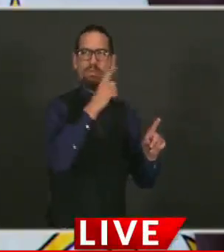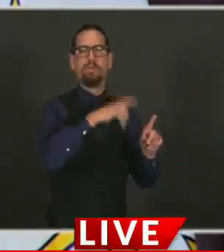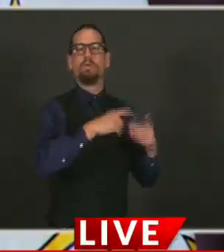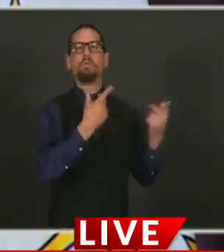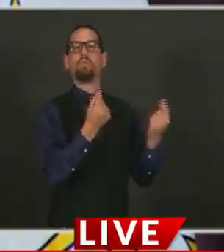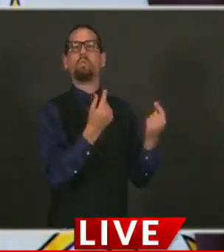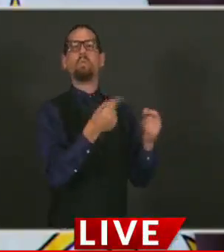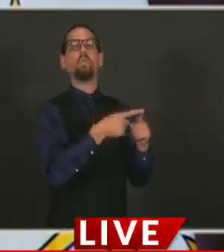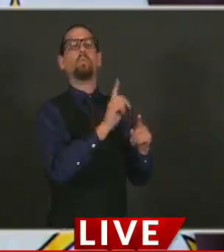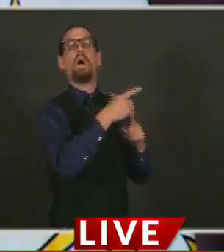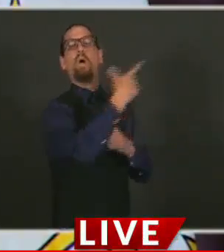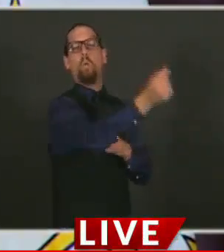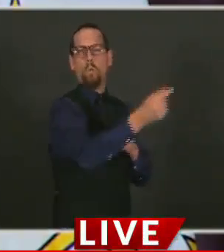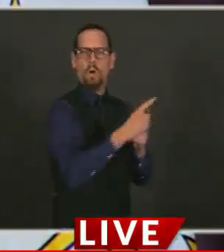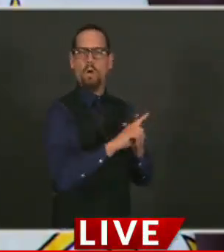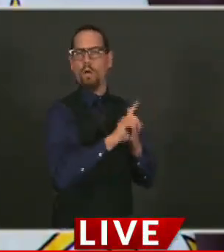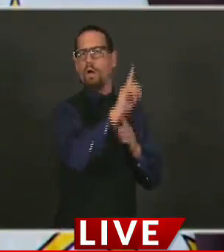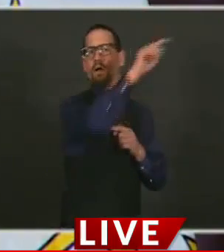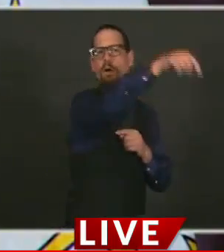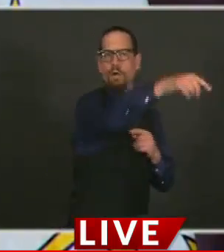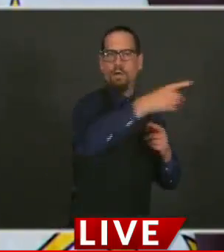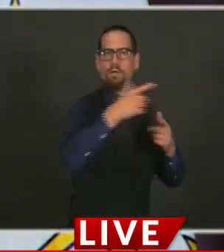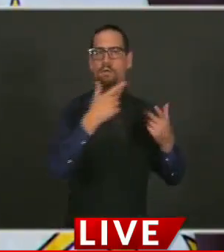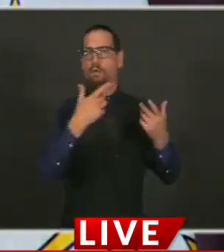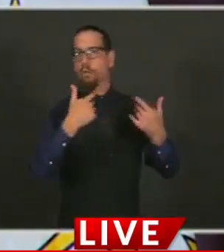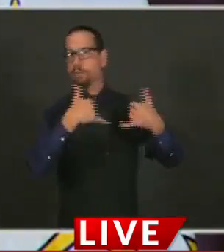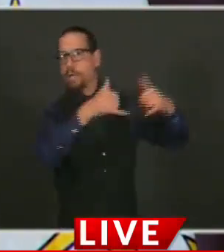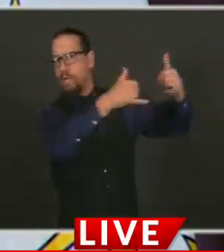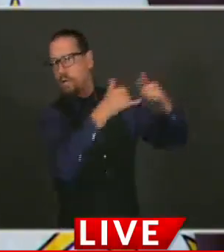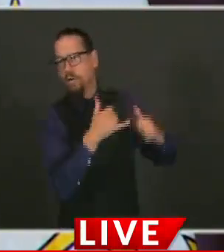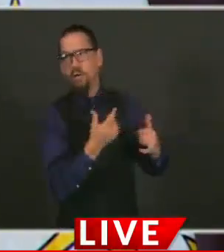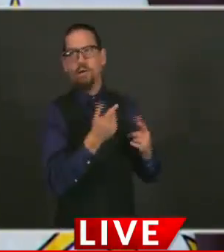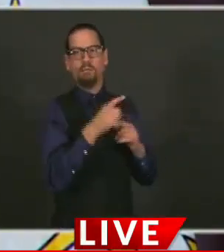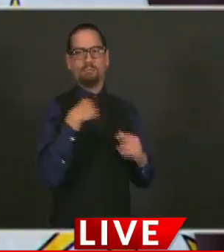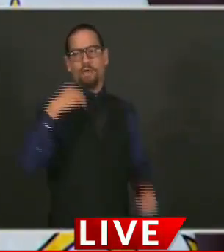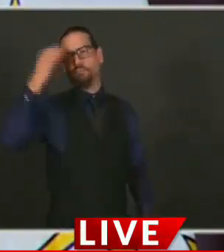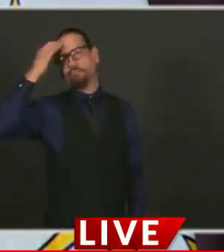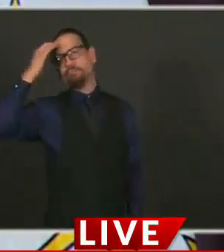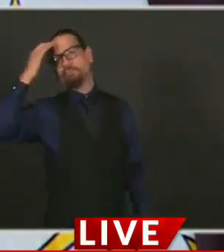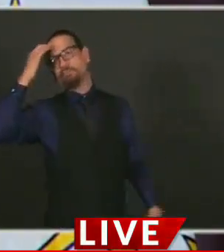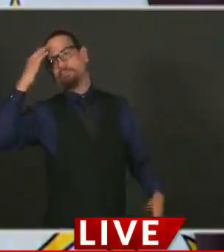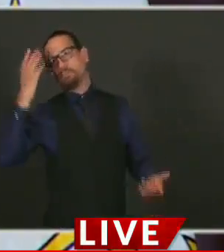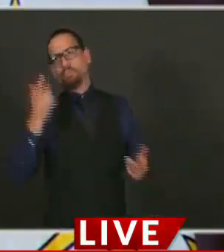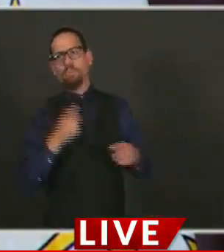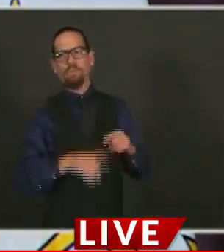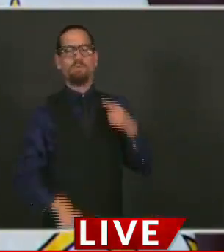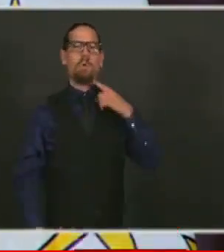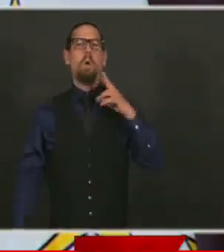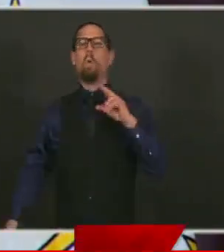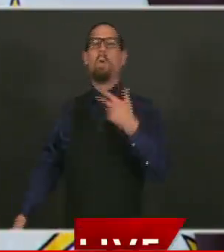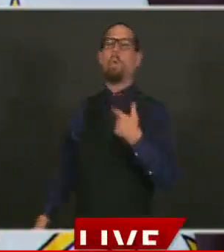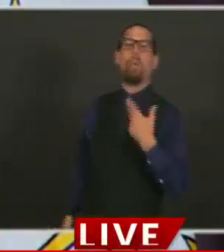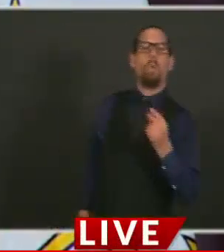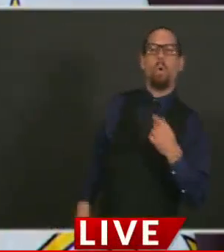STUDENTS DEMONSTRATING CASES, THEY ARE GOING TO ALL TYPES OF ACTIVITIES IN THE COMMUNITY.